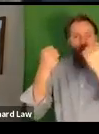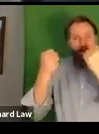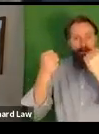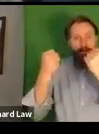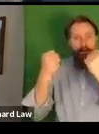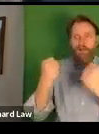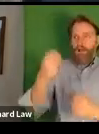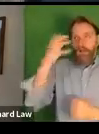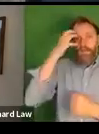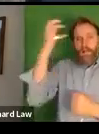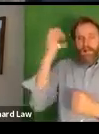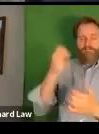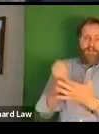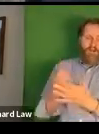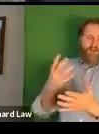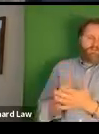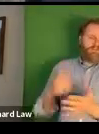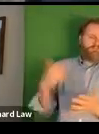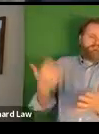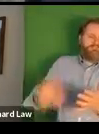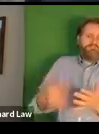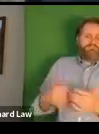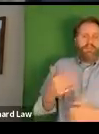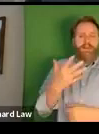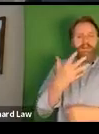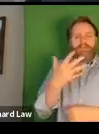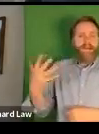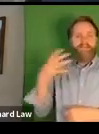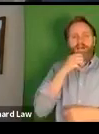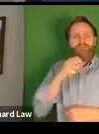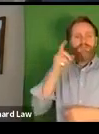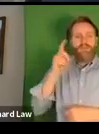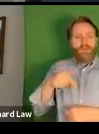half a million pounds in our legal costs and then they have to pay us